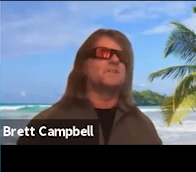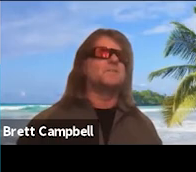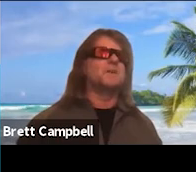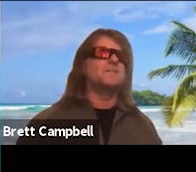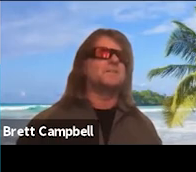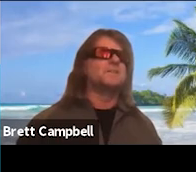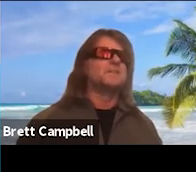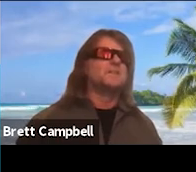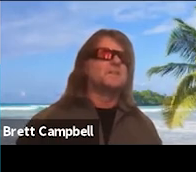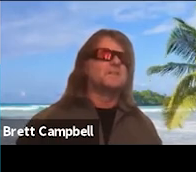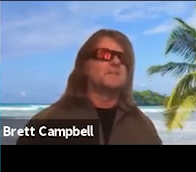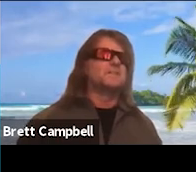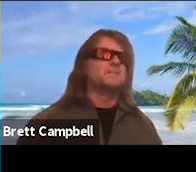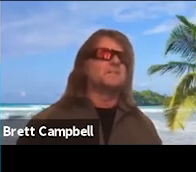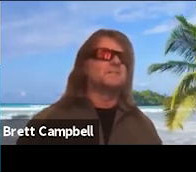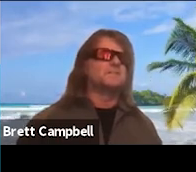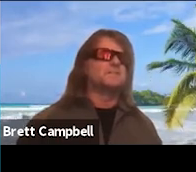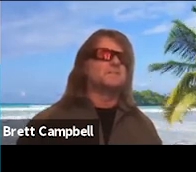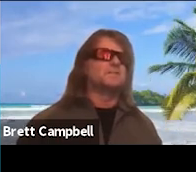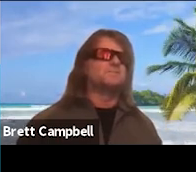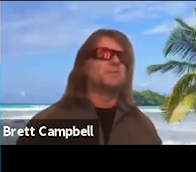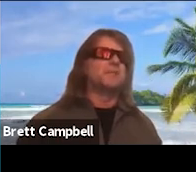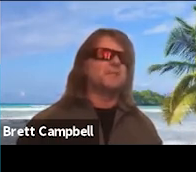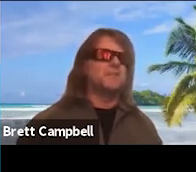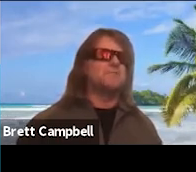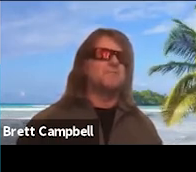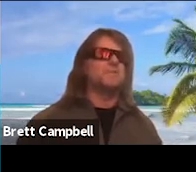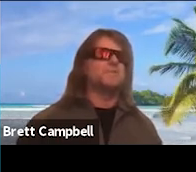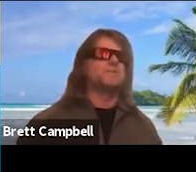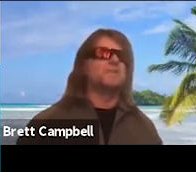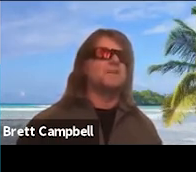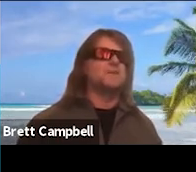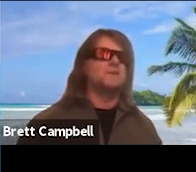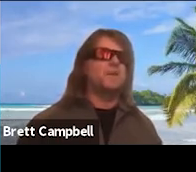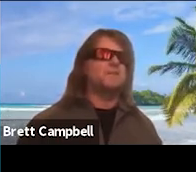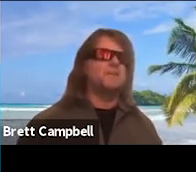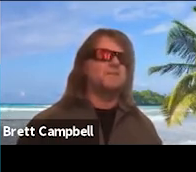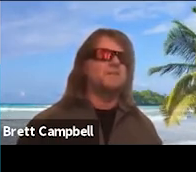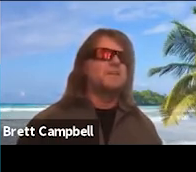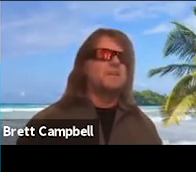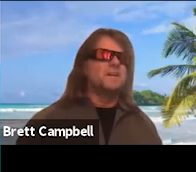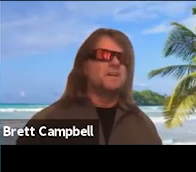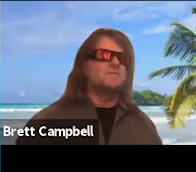It's like who am I to belittle them for not knowing proper etiquette.